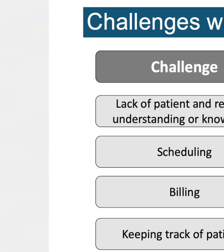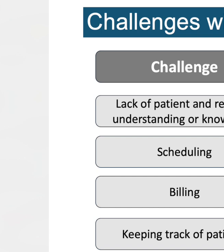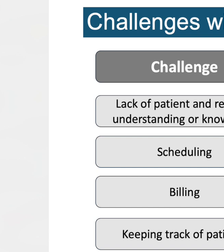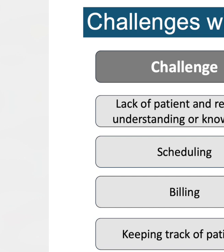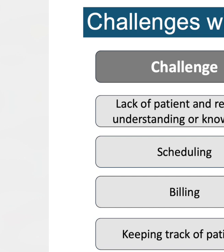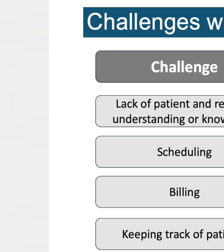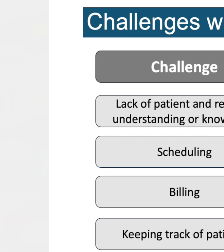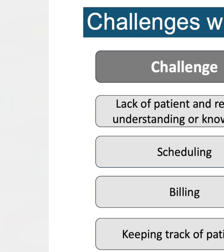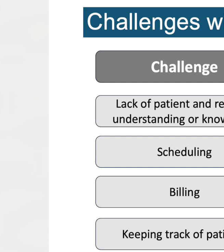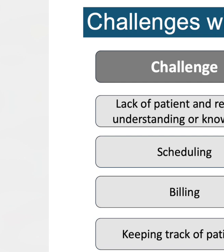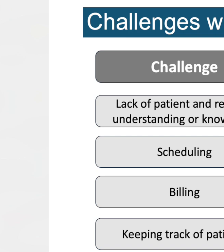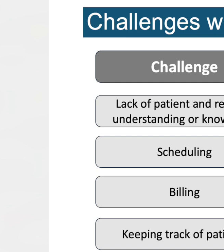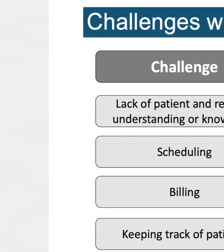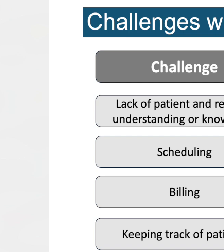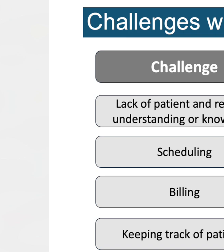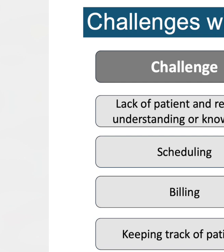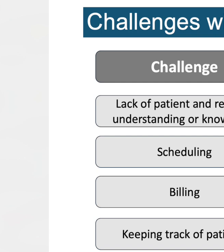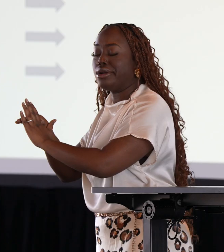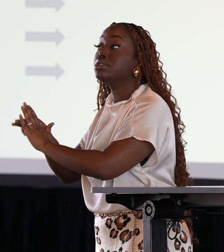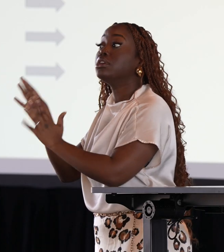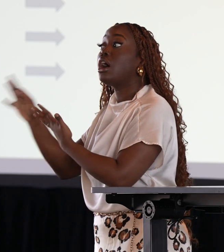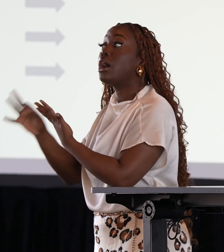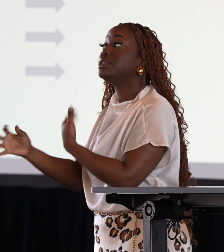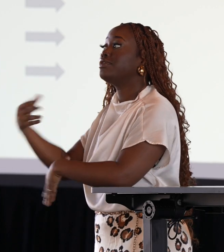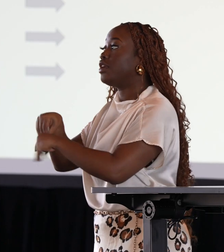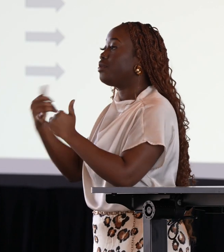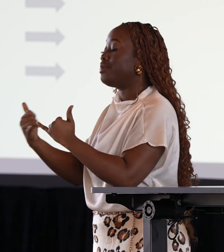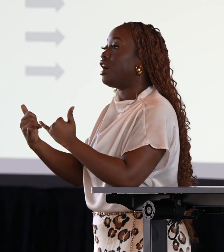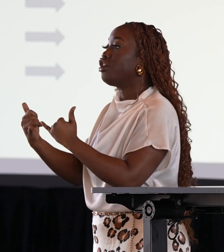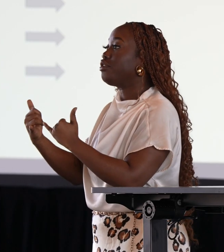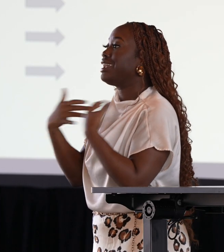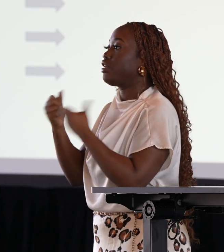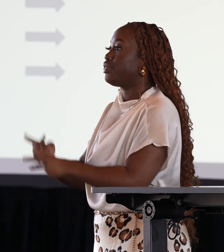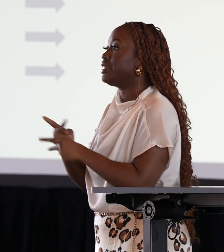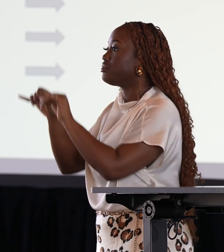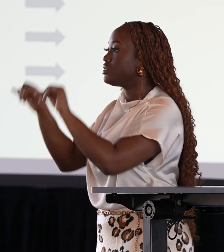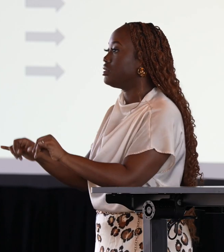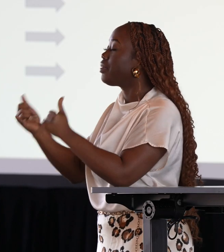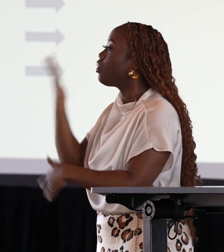that these models and that this is, this is an option within my current health care system. So that's why, when I got asked to